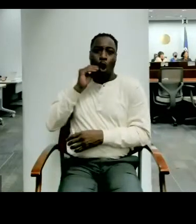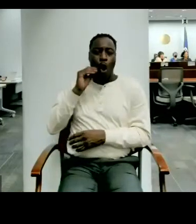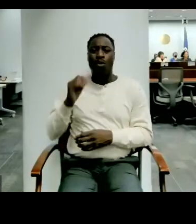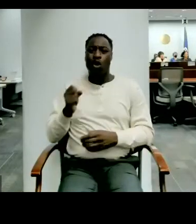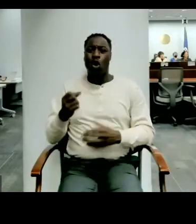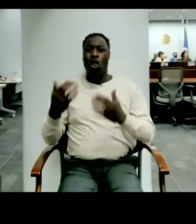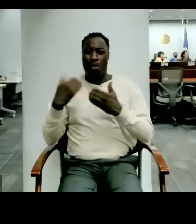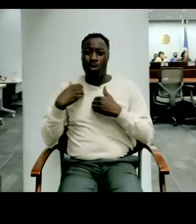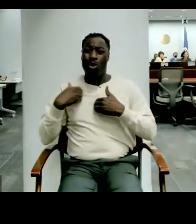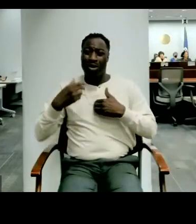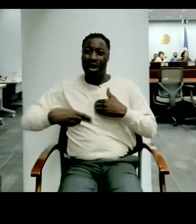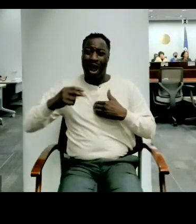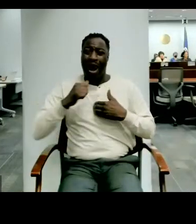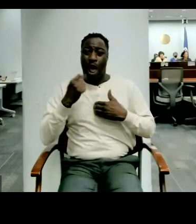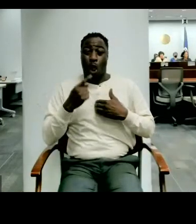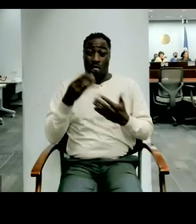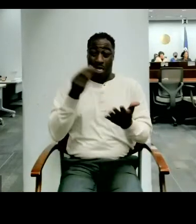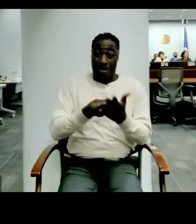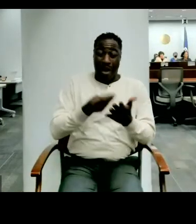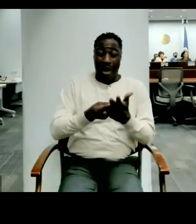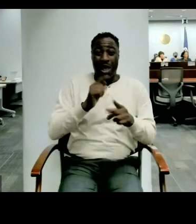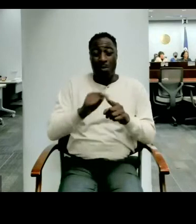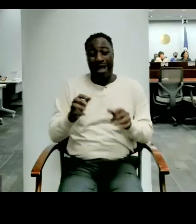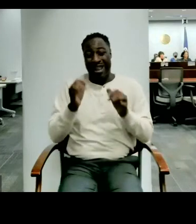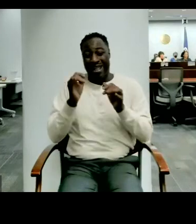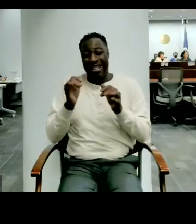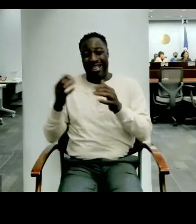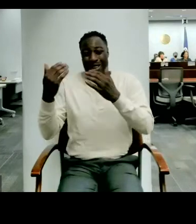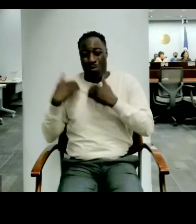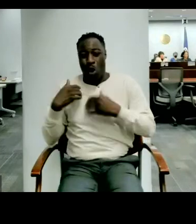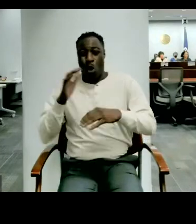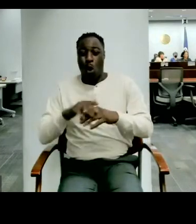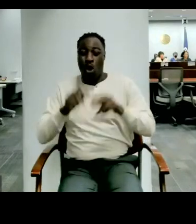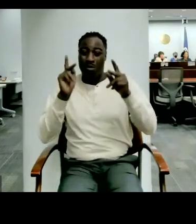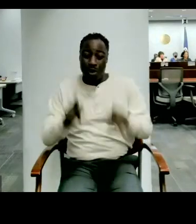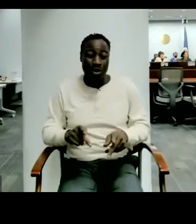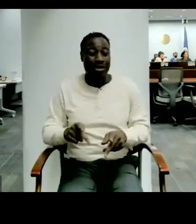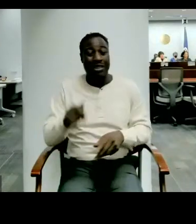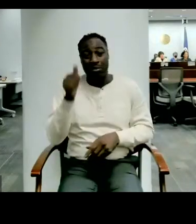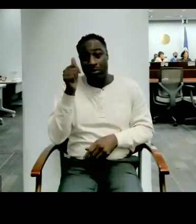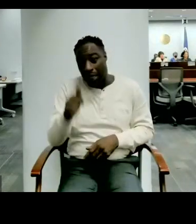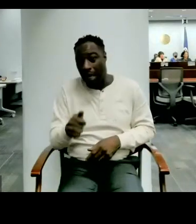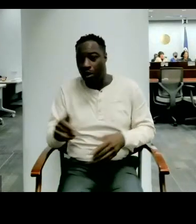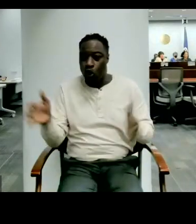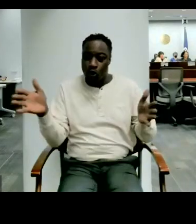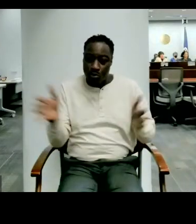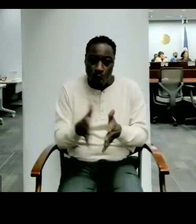just the monetary burden, it is the burden on the individuals in these small and medium size companies who are really trying to do the right thing,